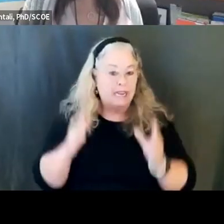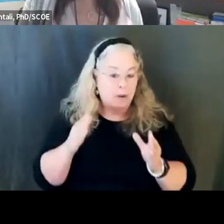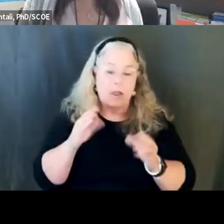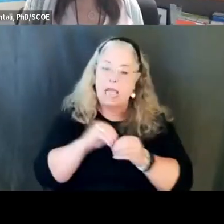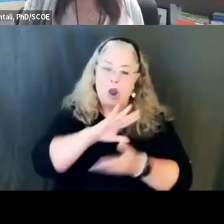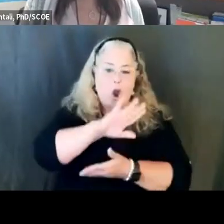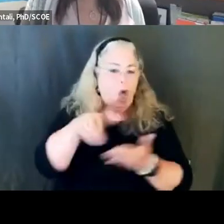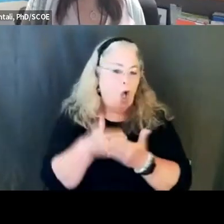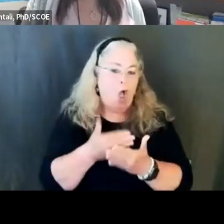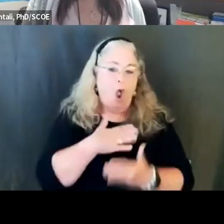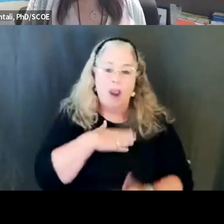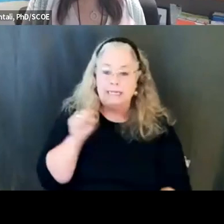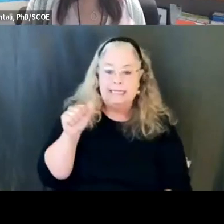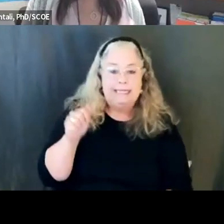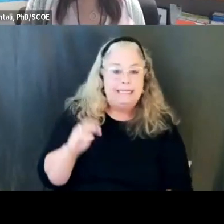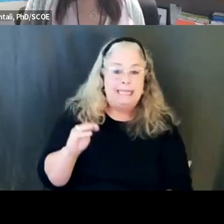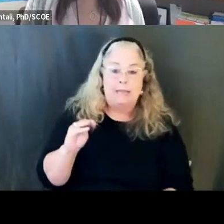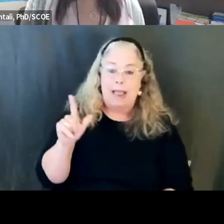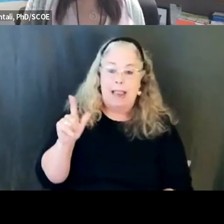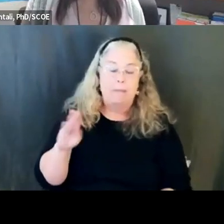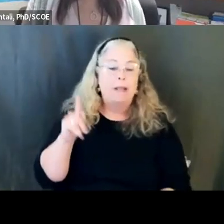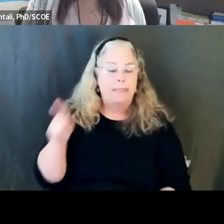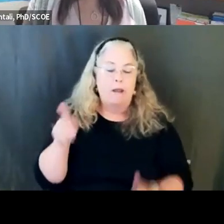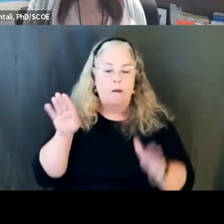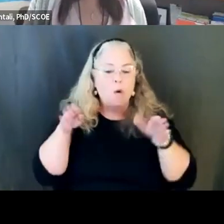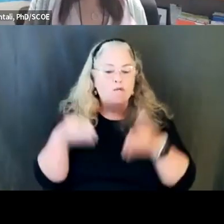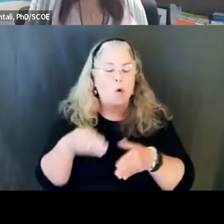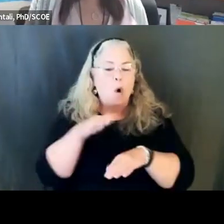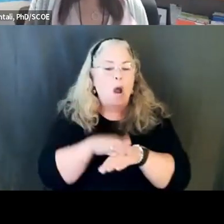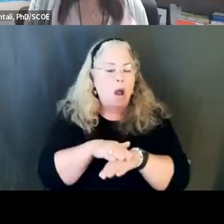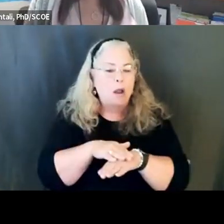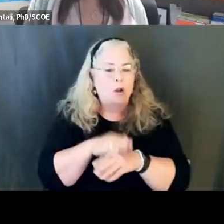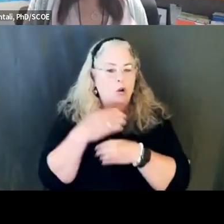what what's gonna happen here is is they're the ones that are focused on creativity. So when you